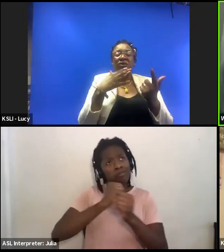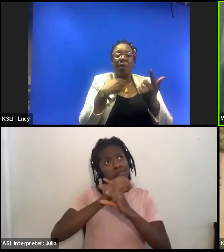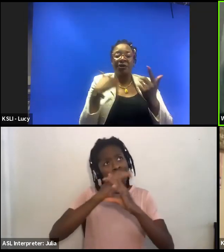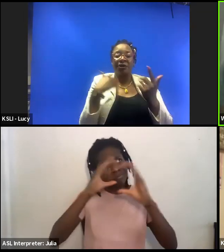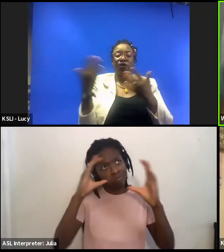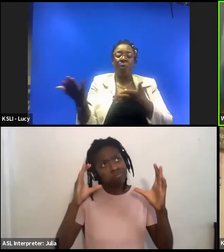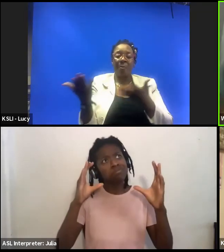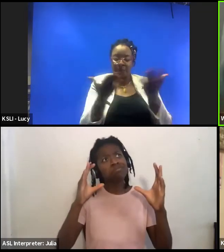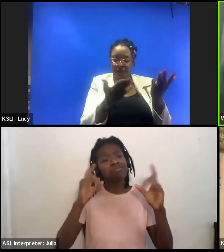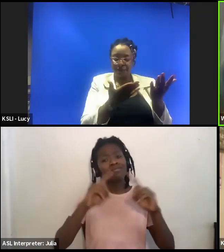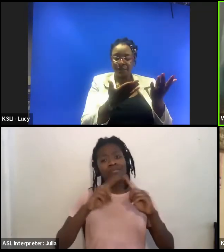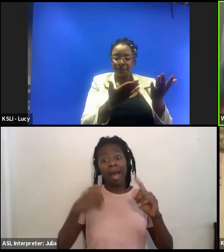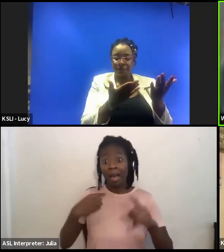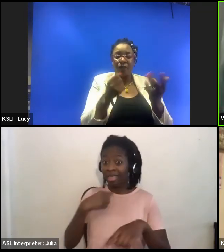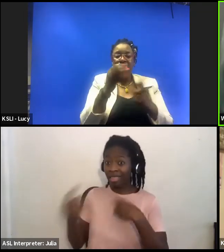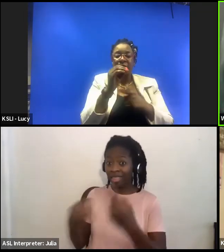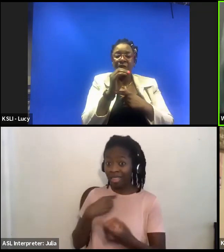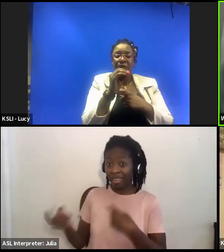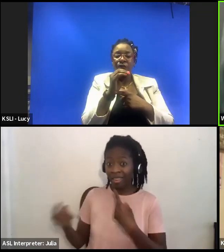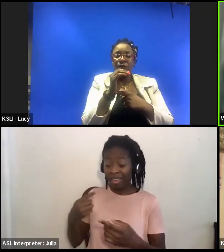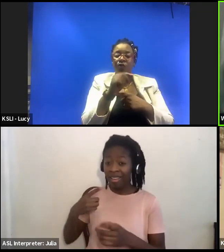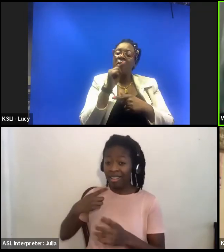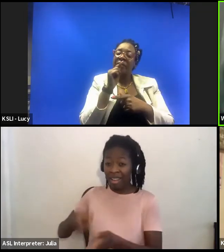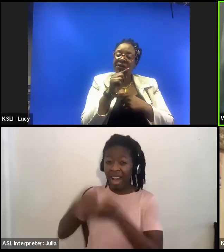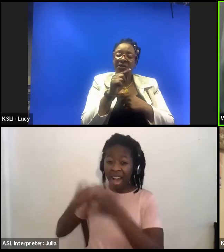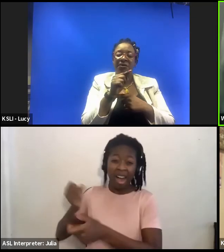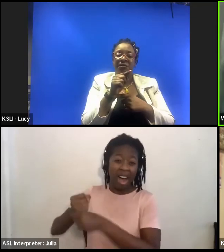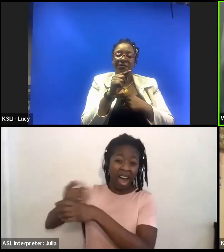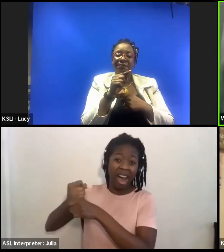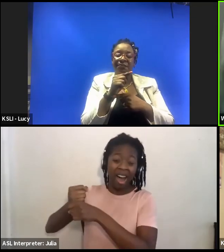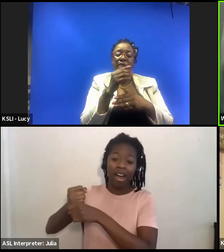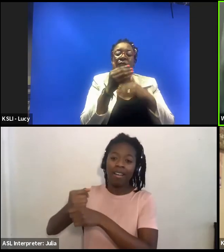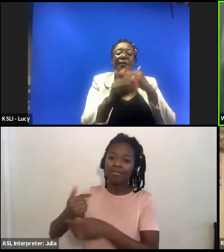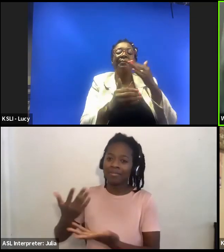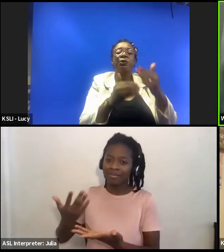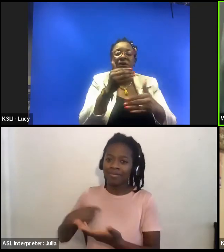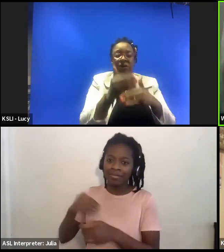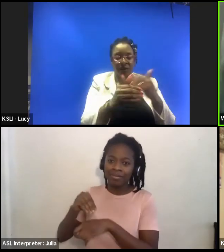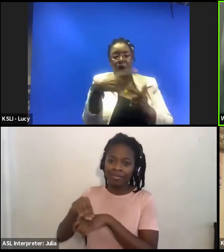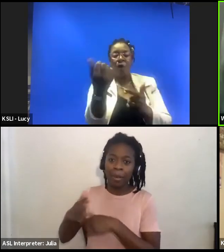This is the kind of process I go through as an actor. So of course you as an actor need to do that